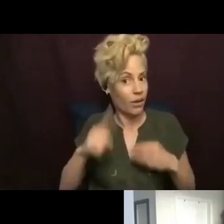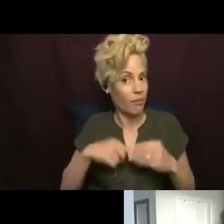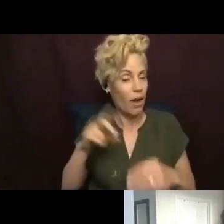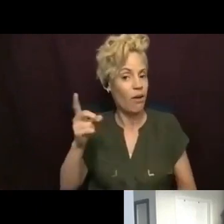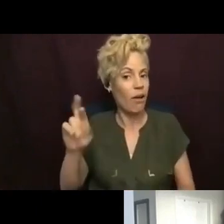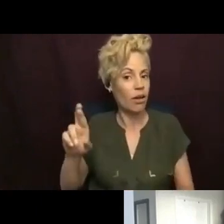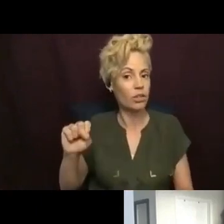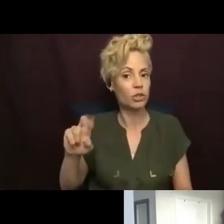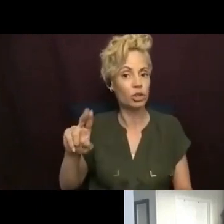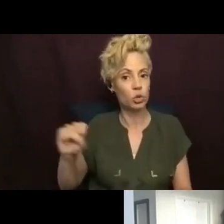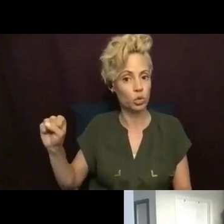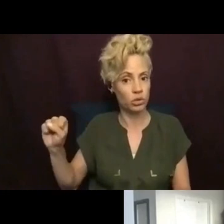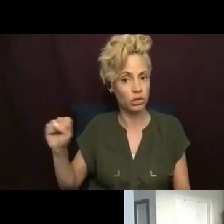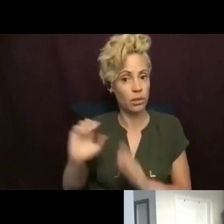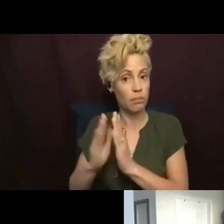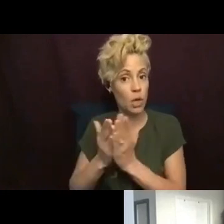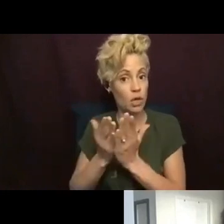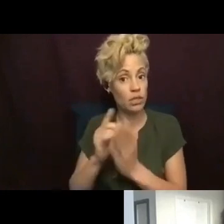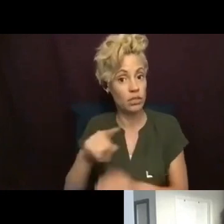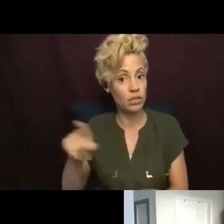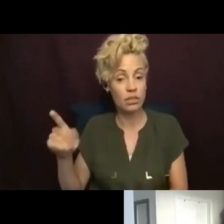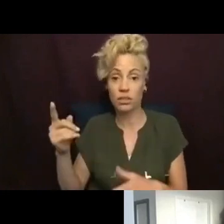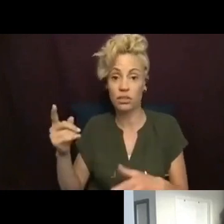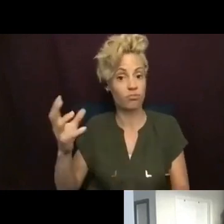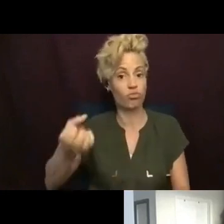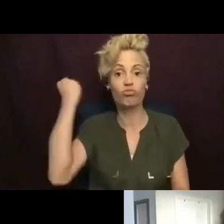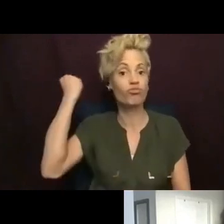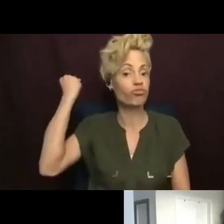which are being pulled from publication